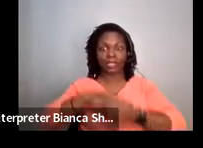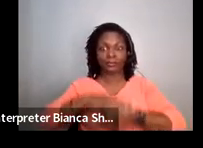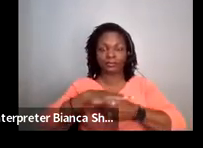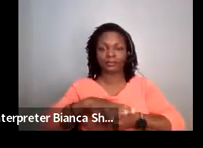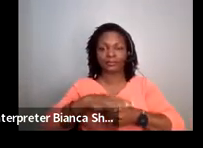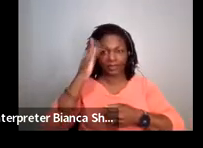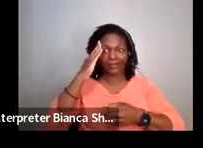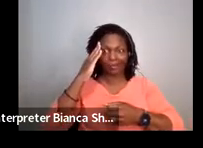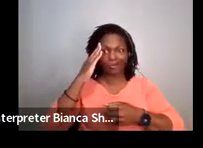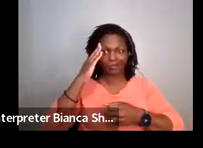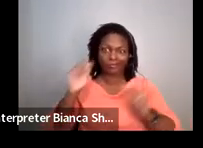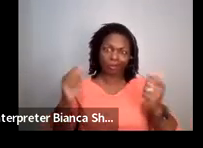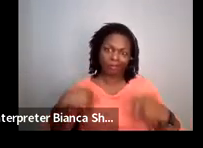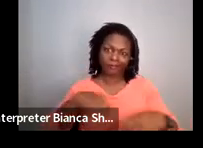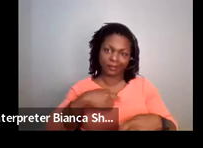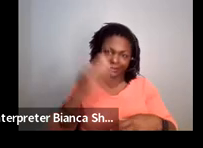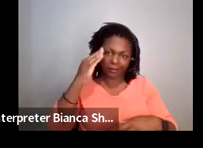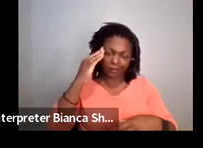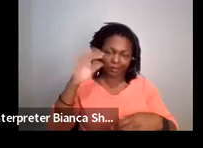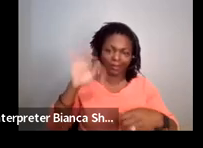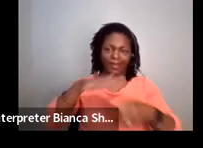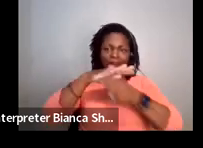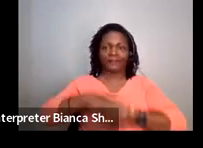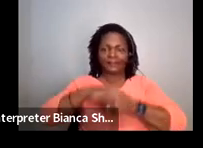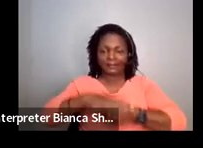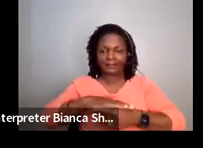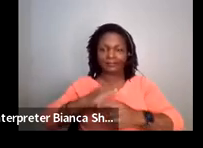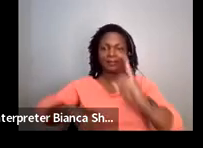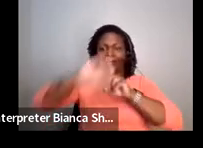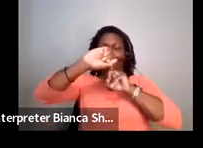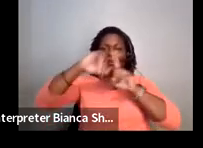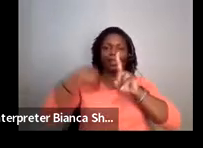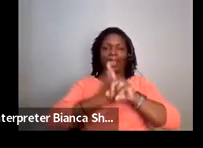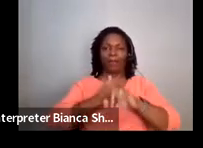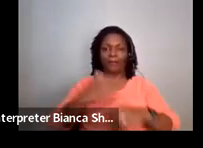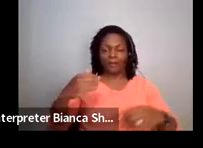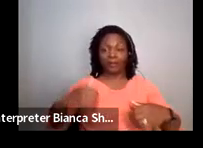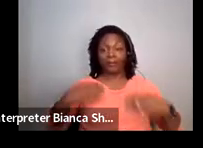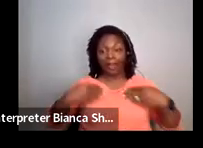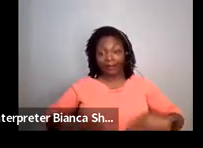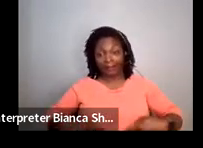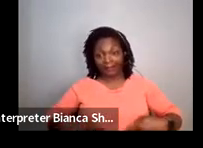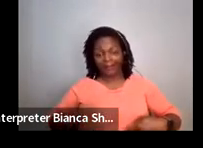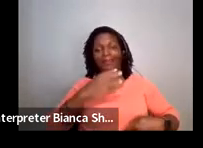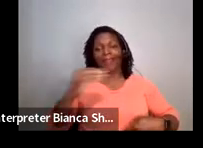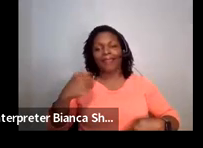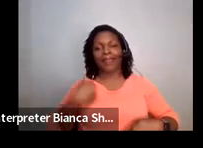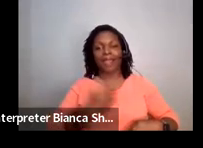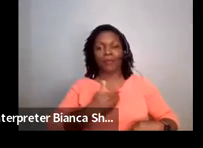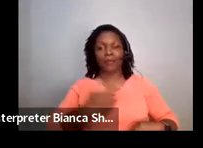It also affects that brain. Okay, it's critical to have weekly stress reduction.